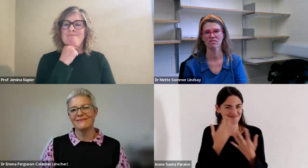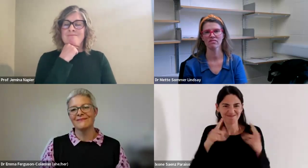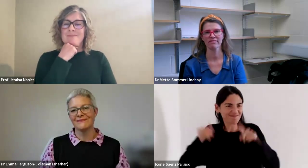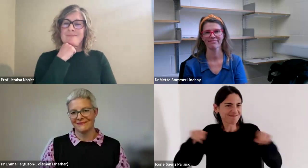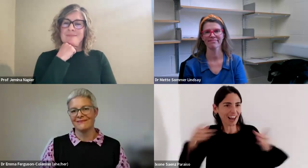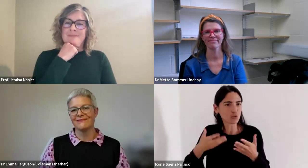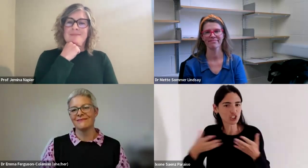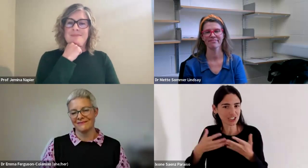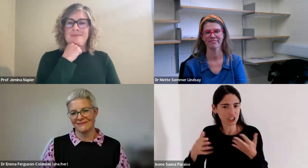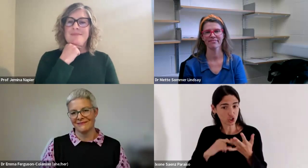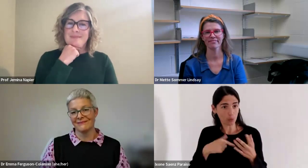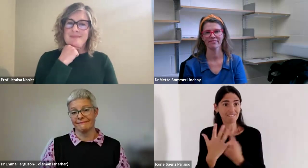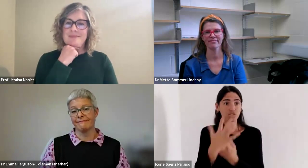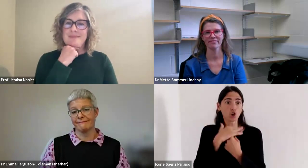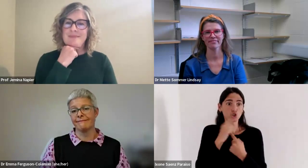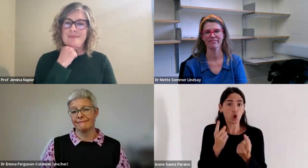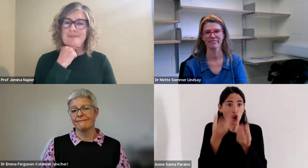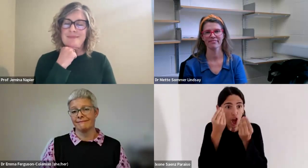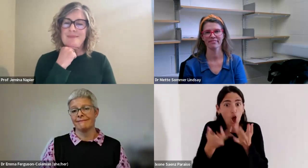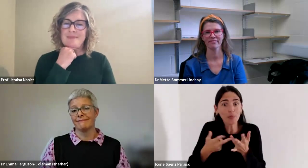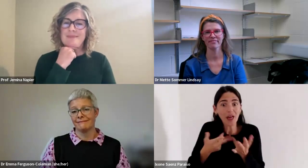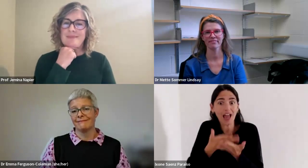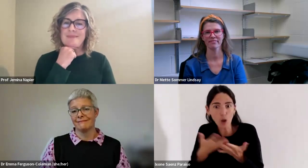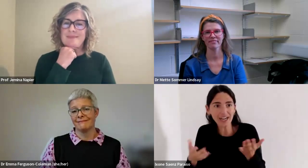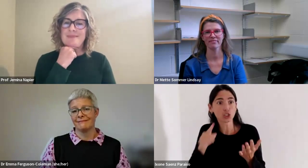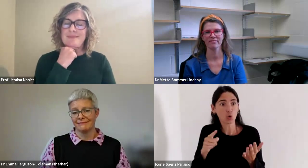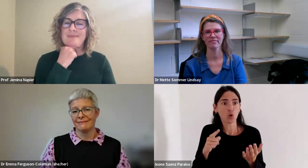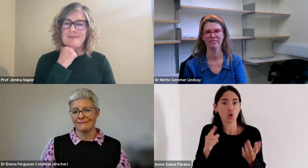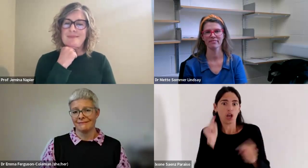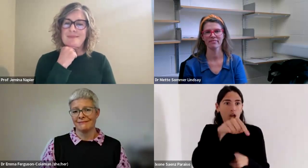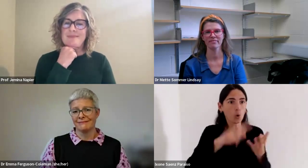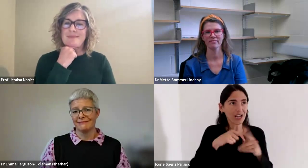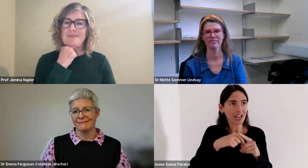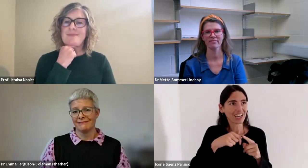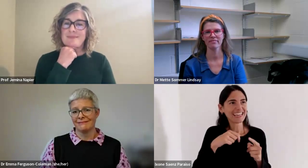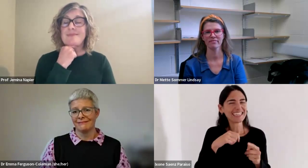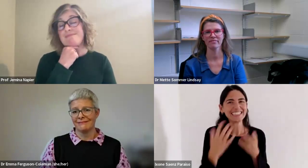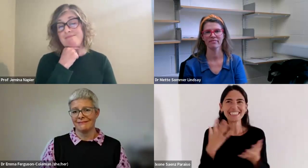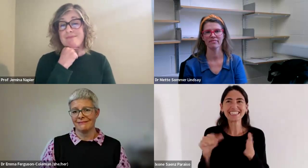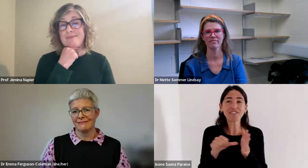but you know we all have different languages, and we are forced to learn another language